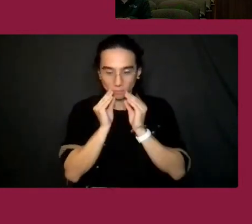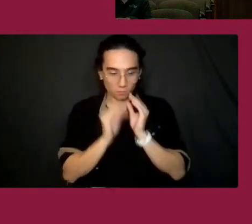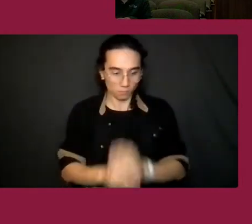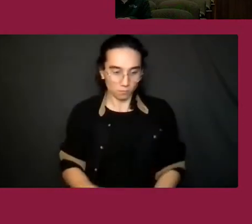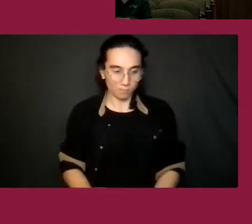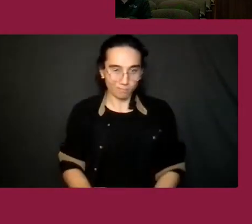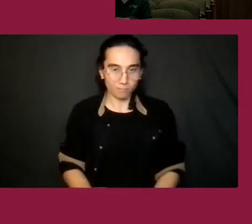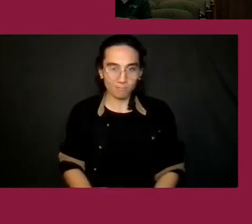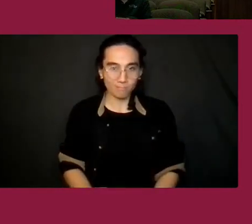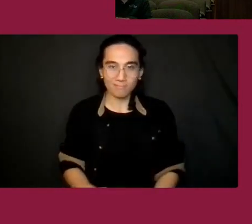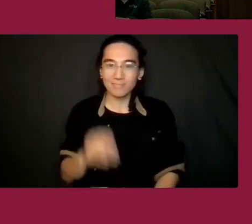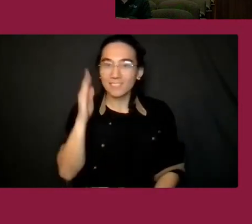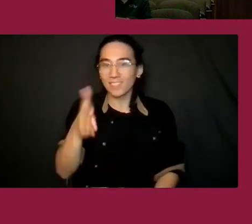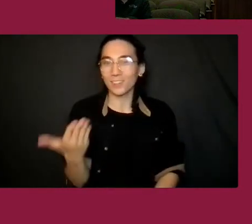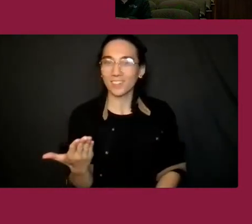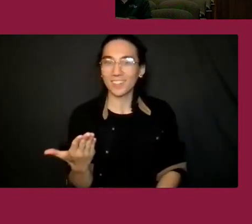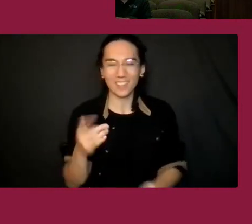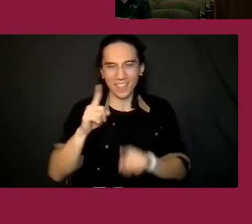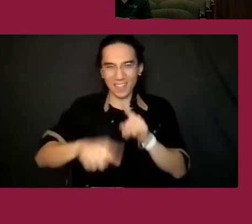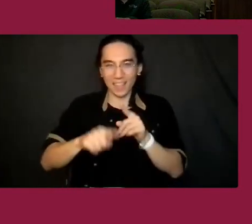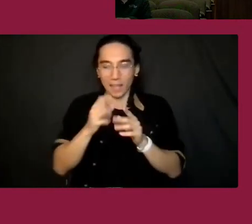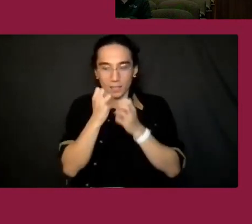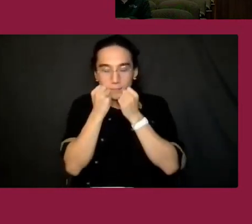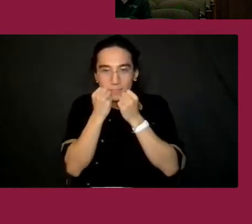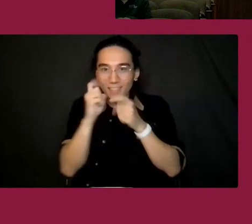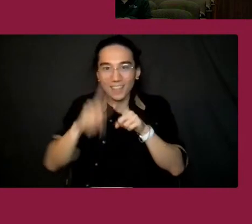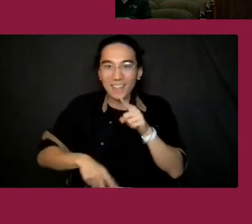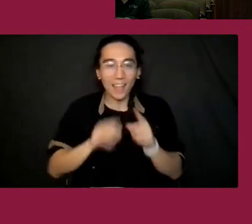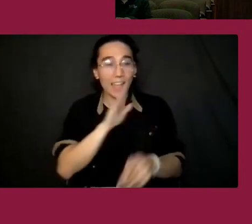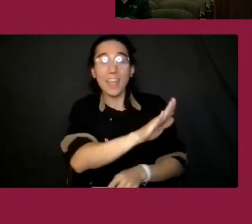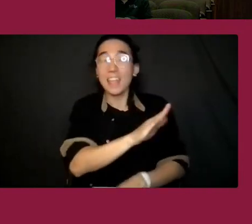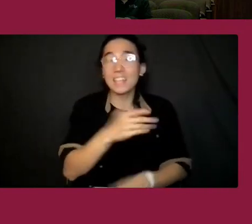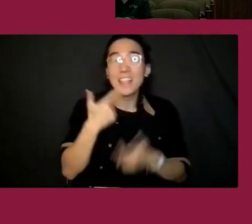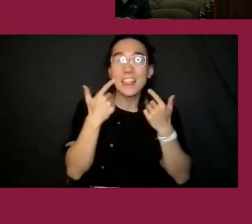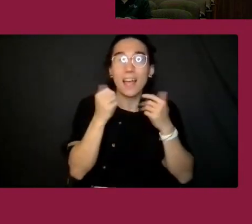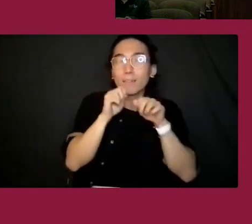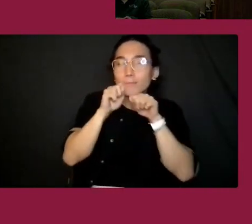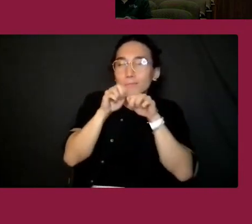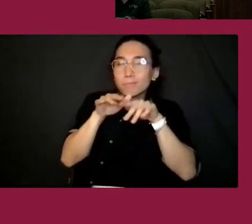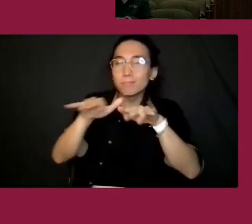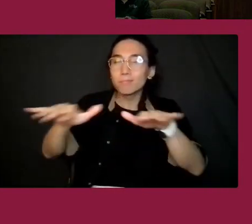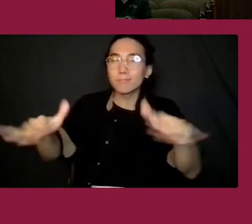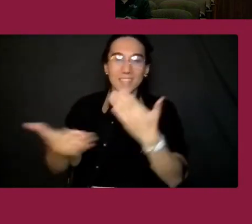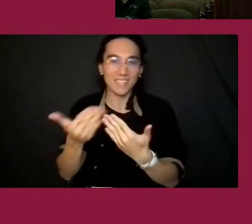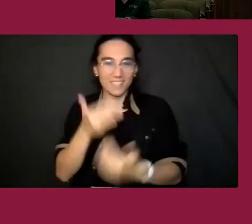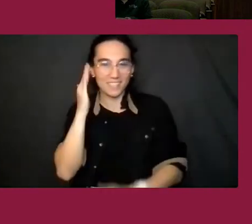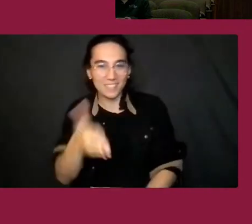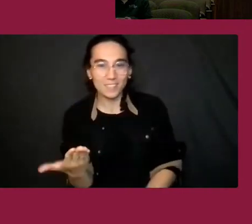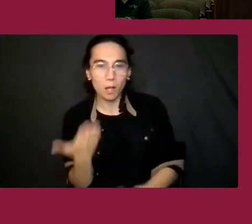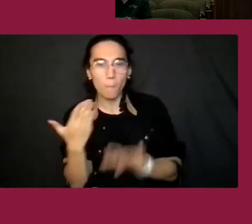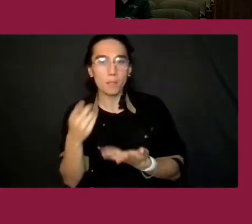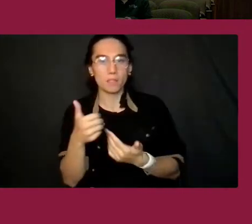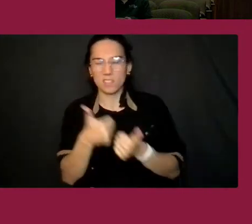because his laugh would catch even the most opposing person off guard and it would make them laugh.